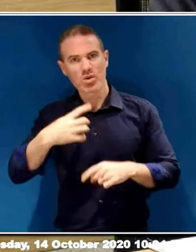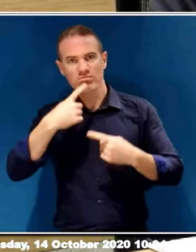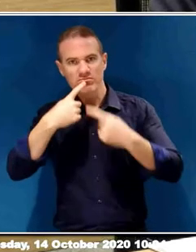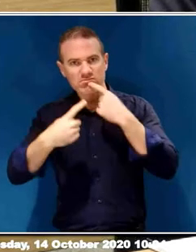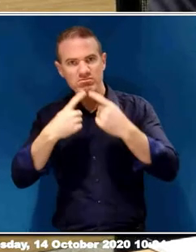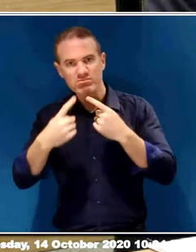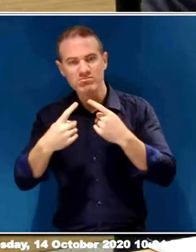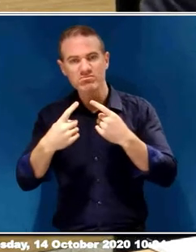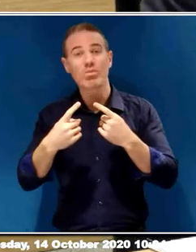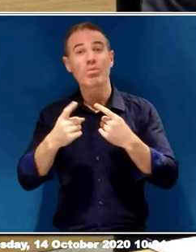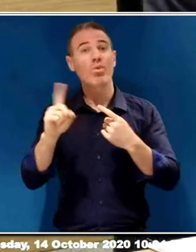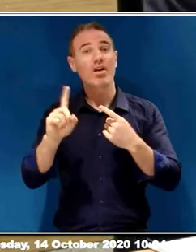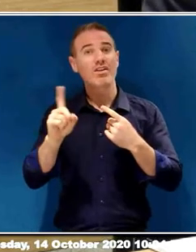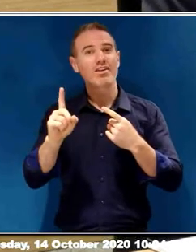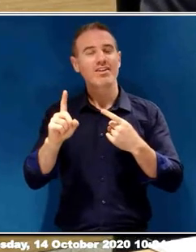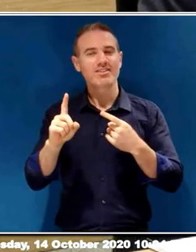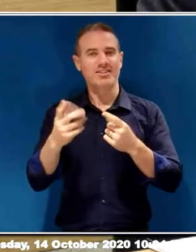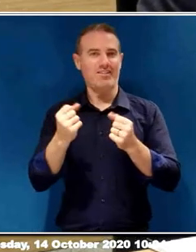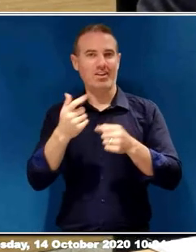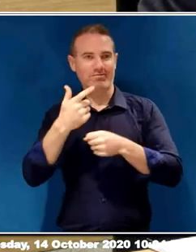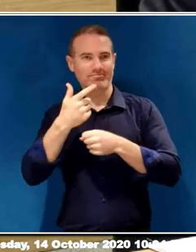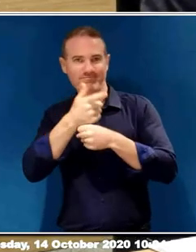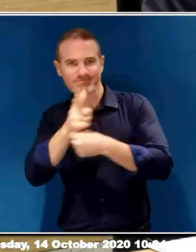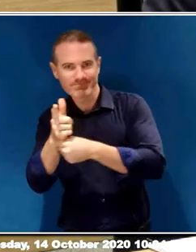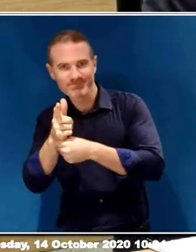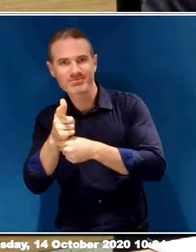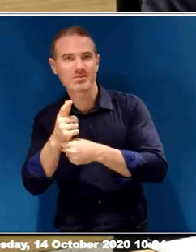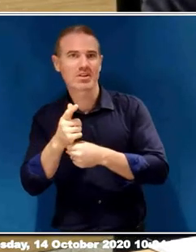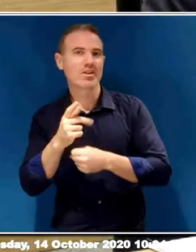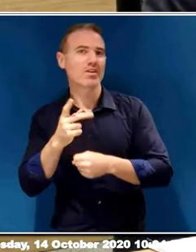Sarah's son Kobe that is relevant to this case study.